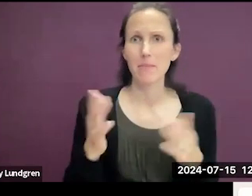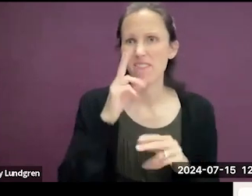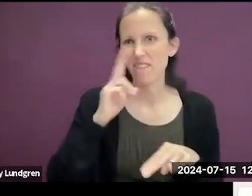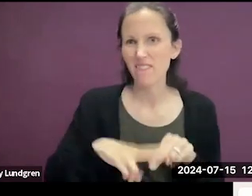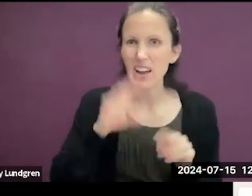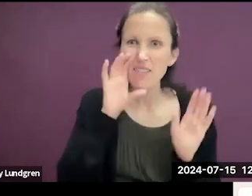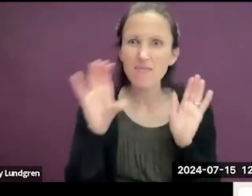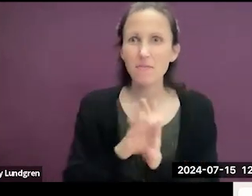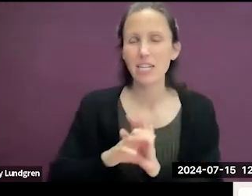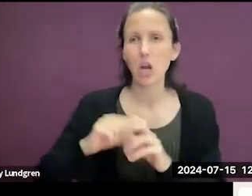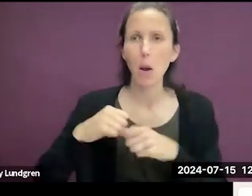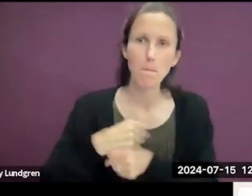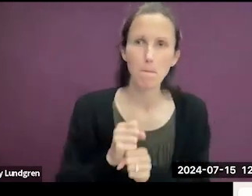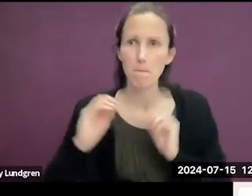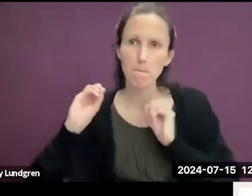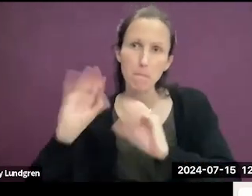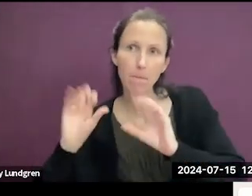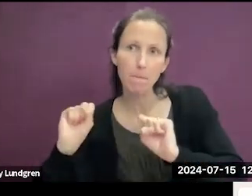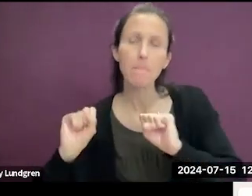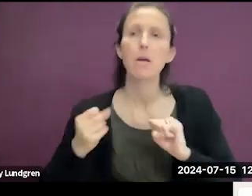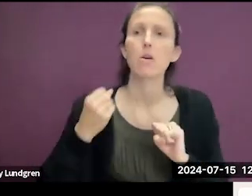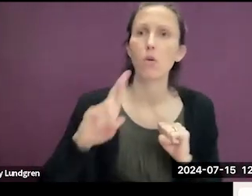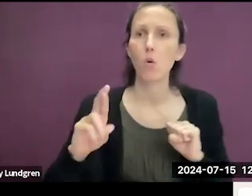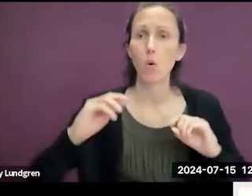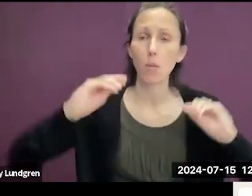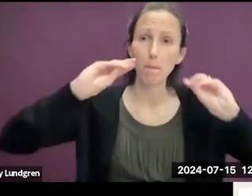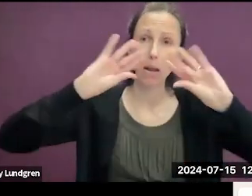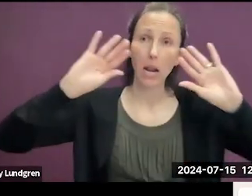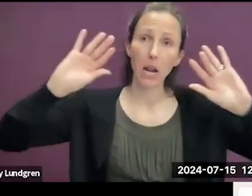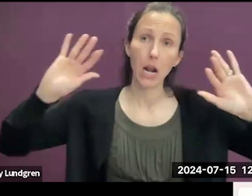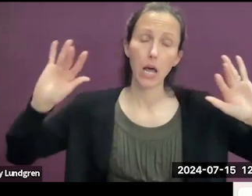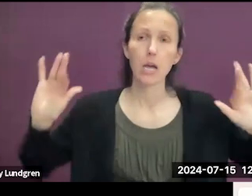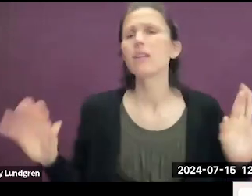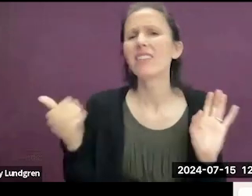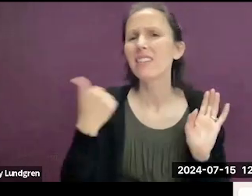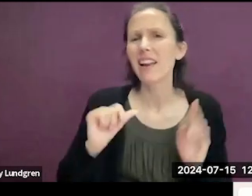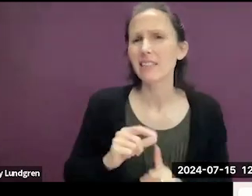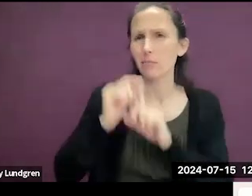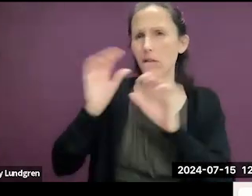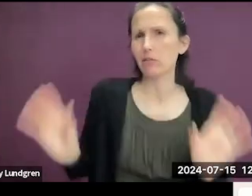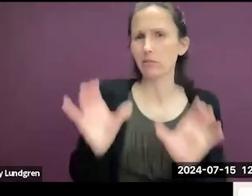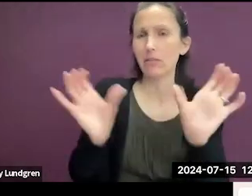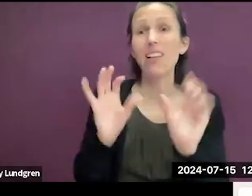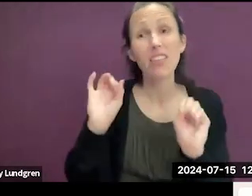Sometimes that extra motion or those strobing or flashing effects can really impact people who might have some photosensitivity.